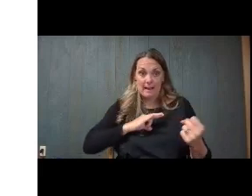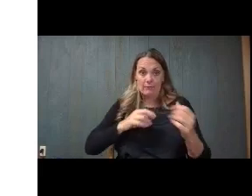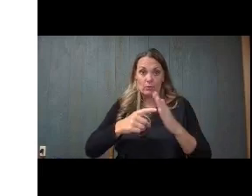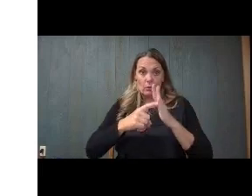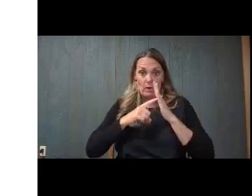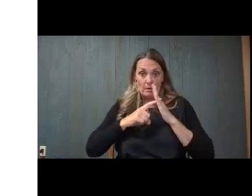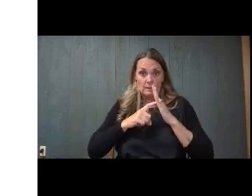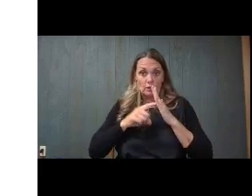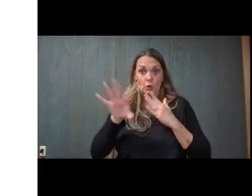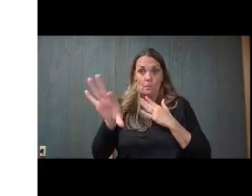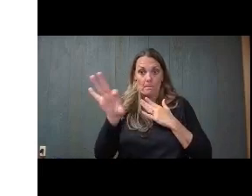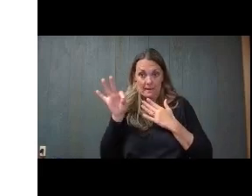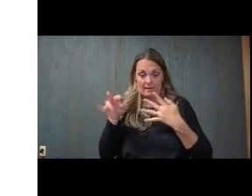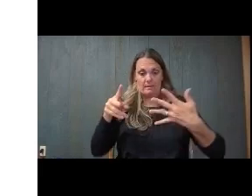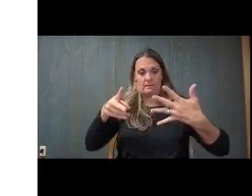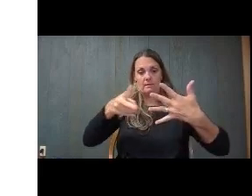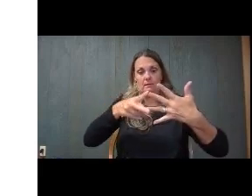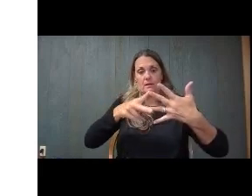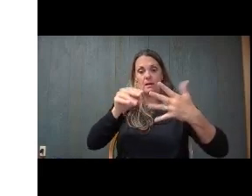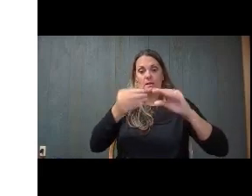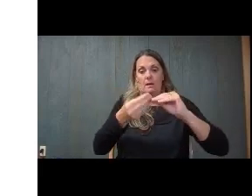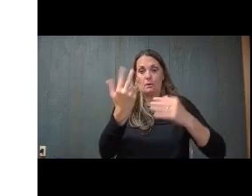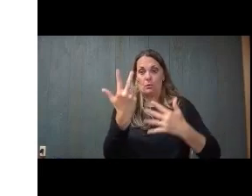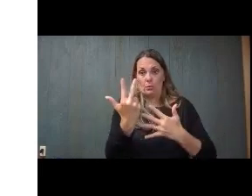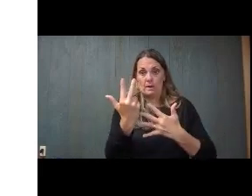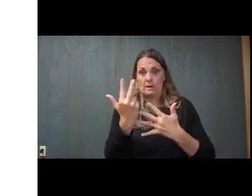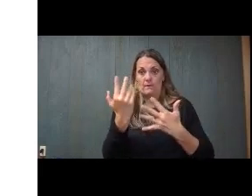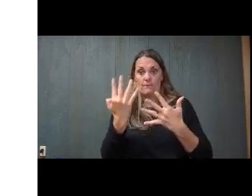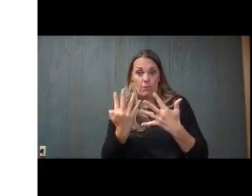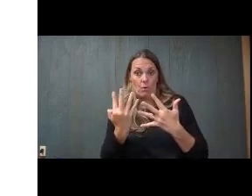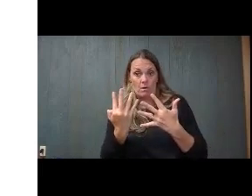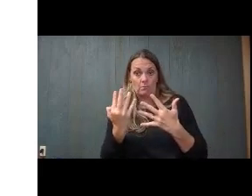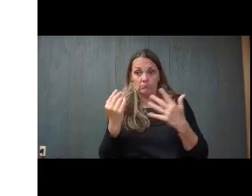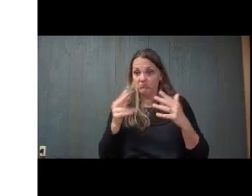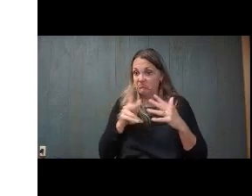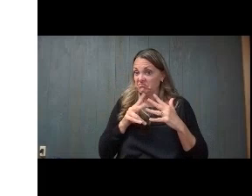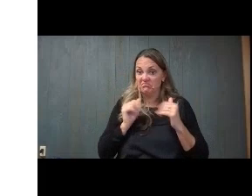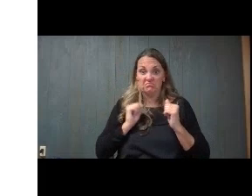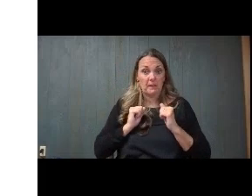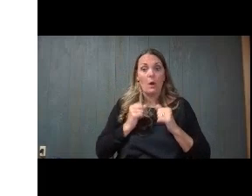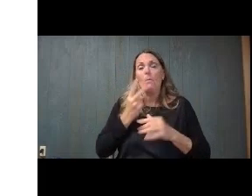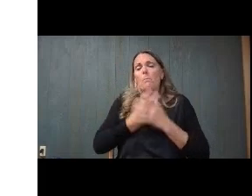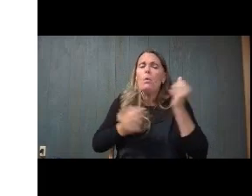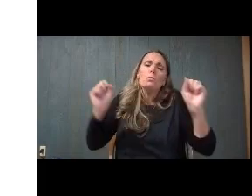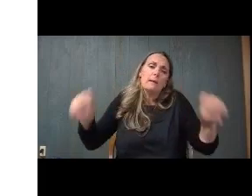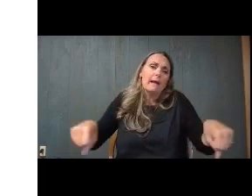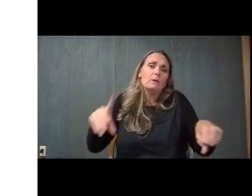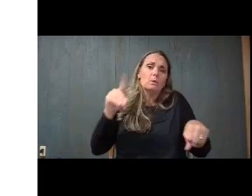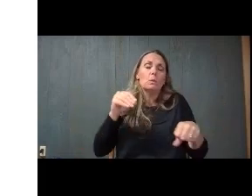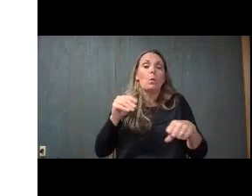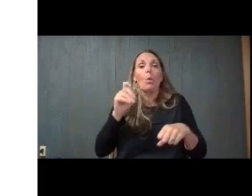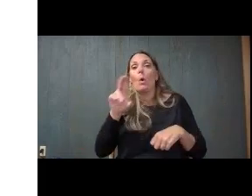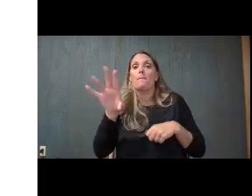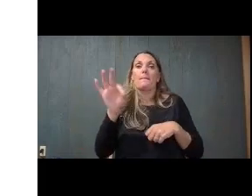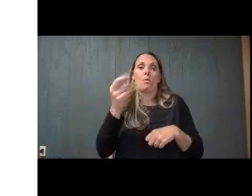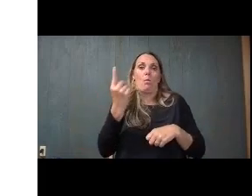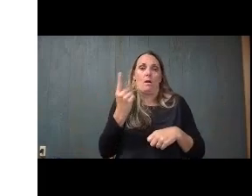You get to pick between number three and or number four. You can certainly do both. Number three